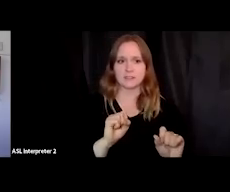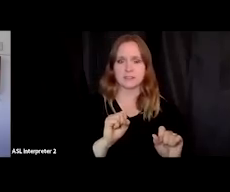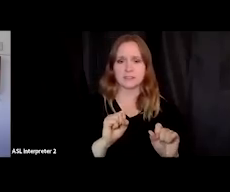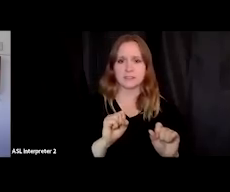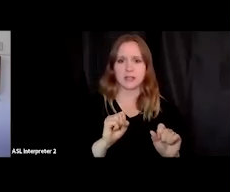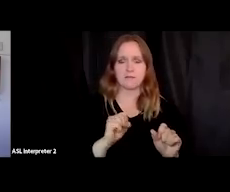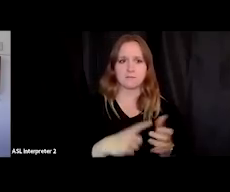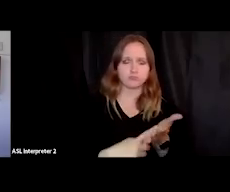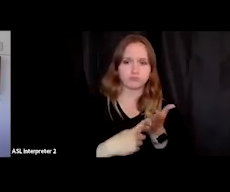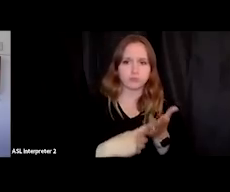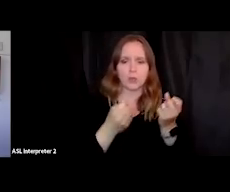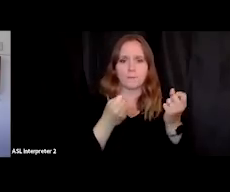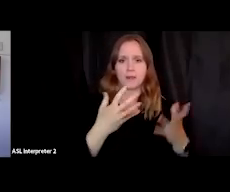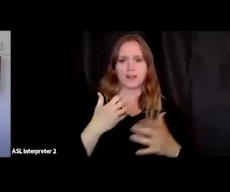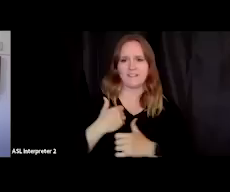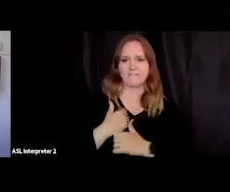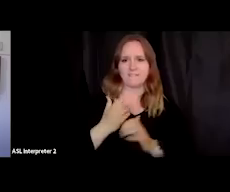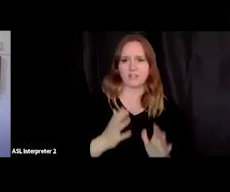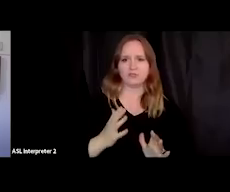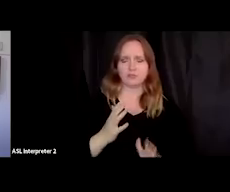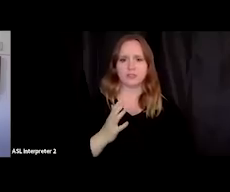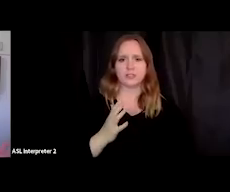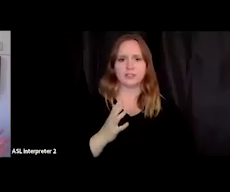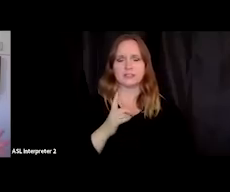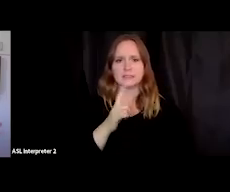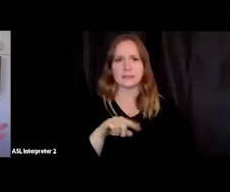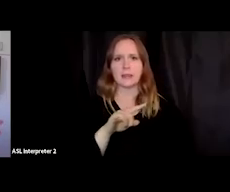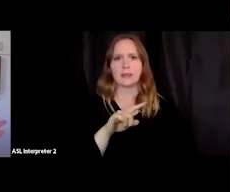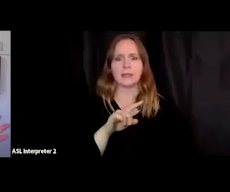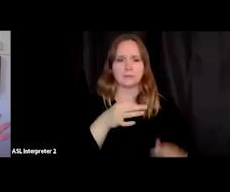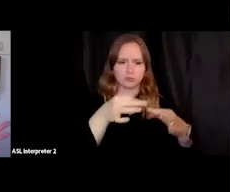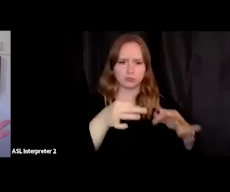who describe building a literal nest out of their objects so